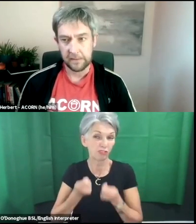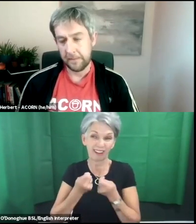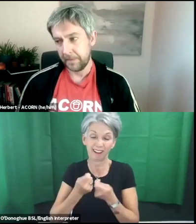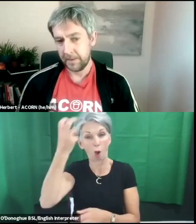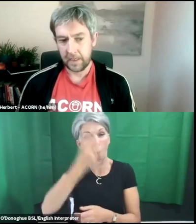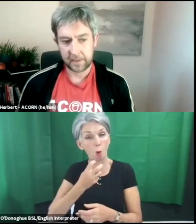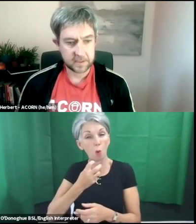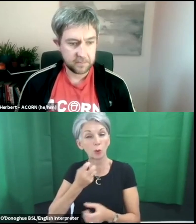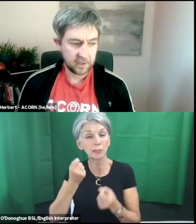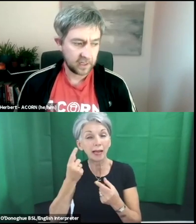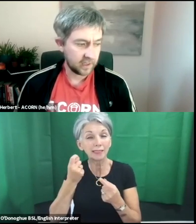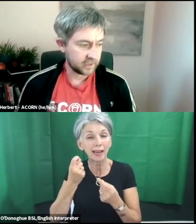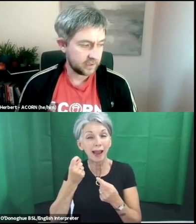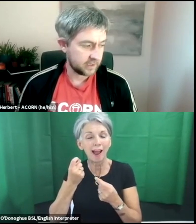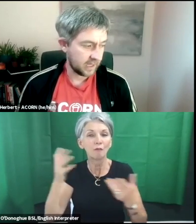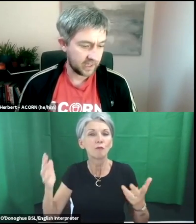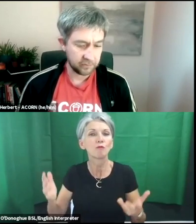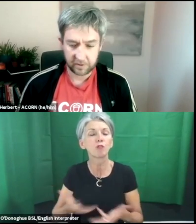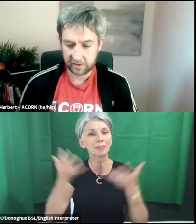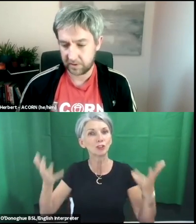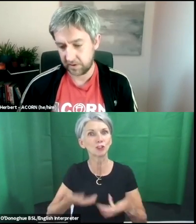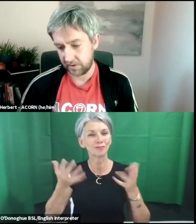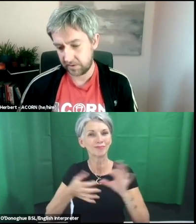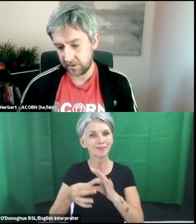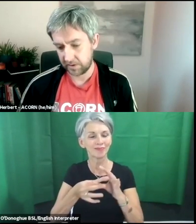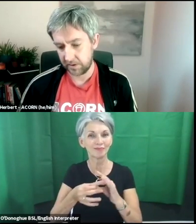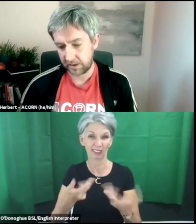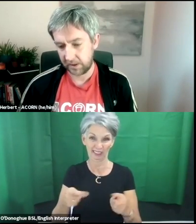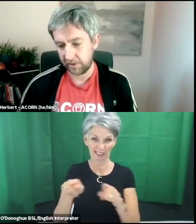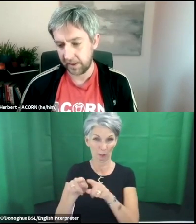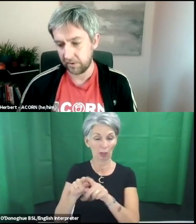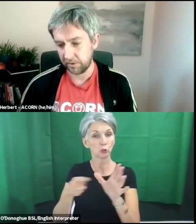I think similarly to Anna, one of the things that's key with ACORN